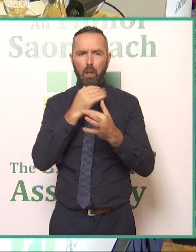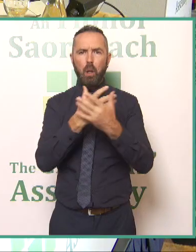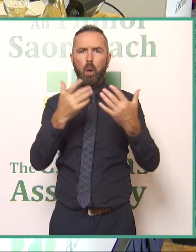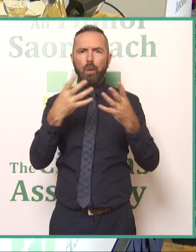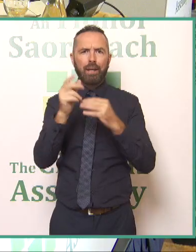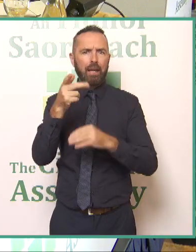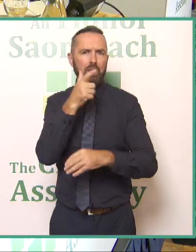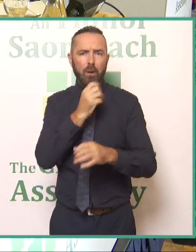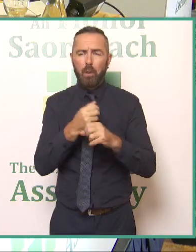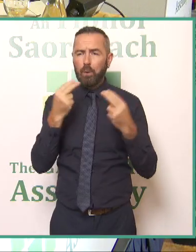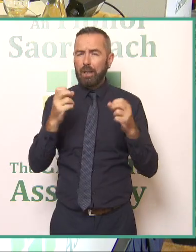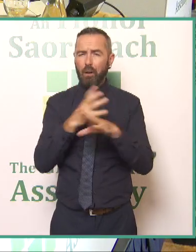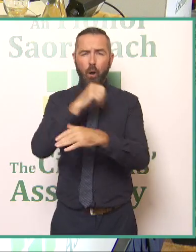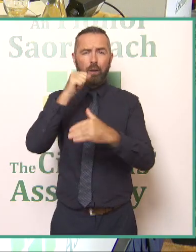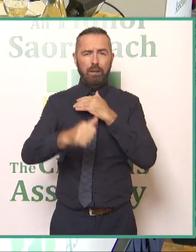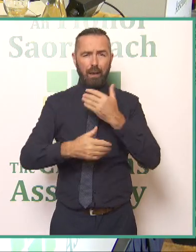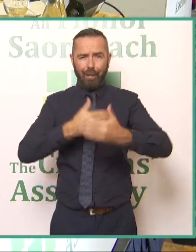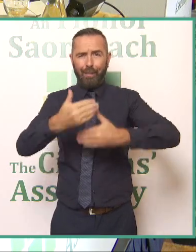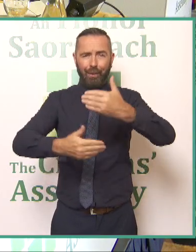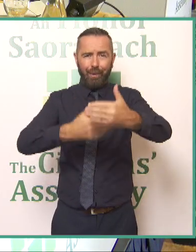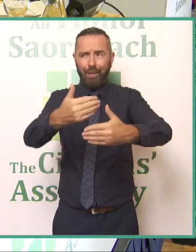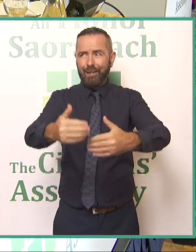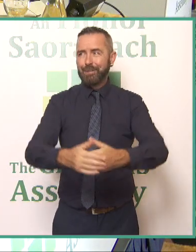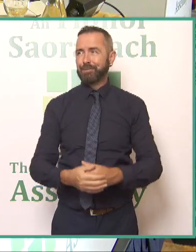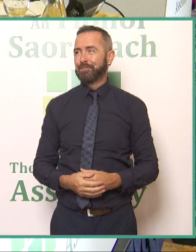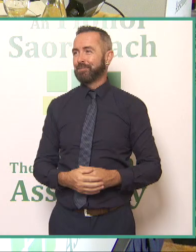it nearly needs a day to talk about no I know I know thank you thank you thank you very much